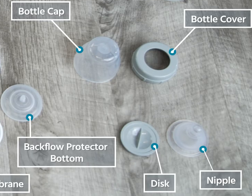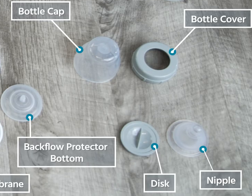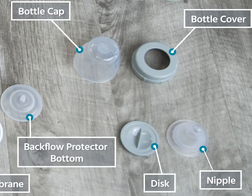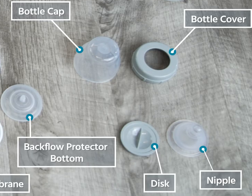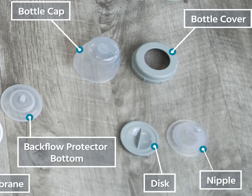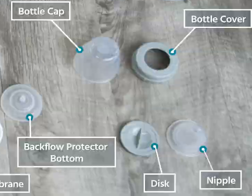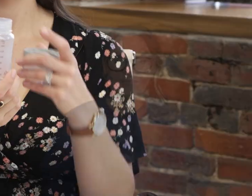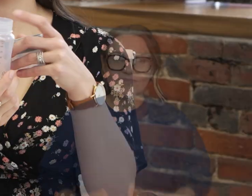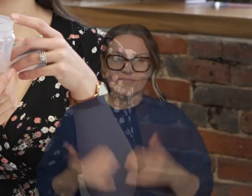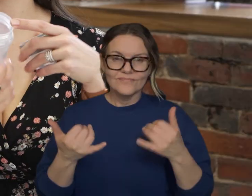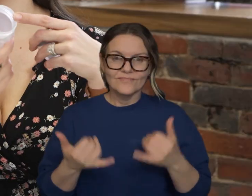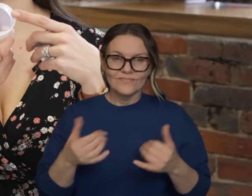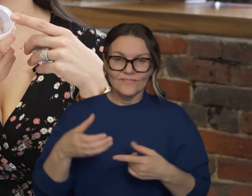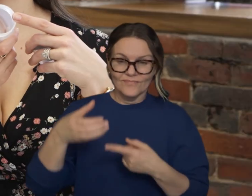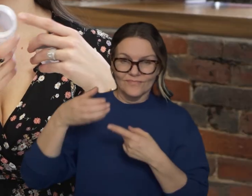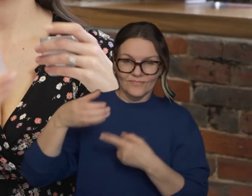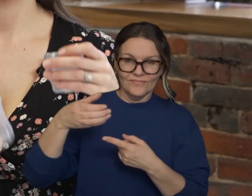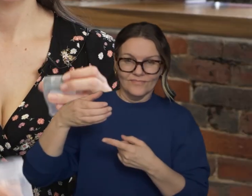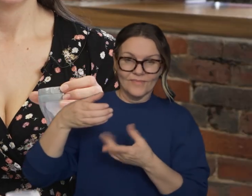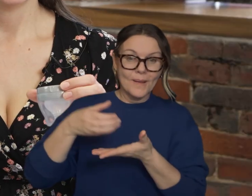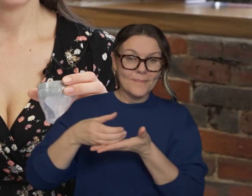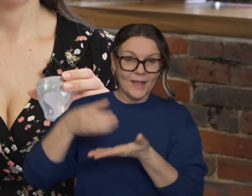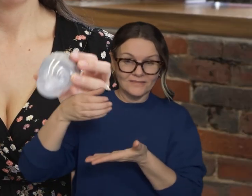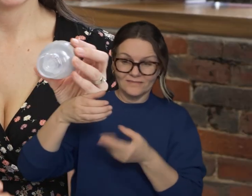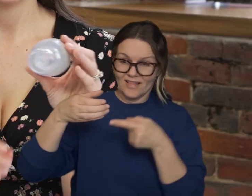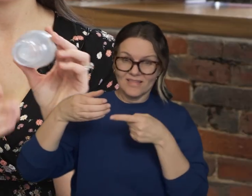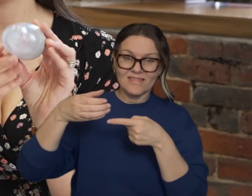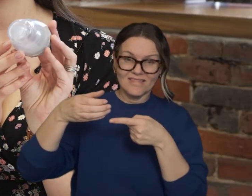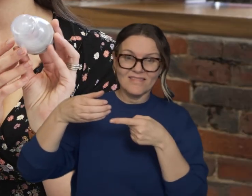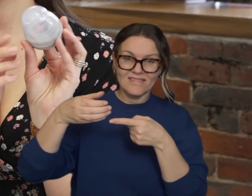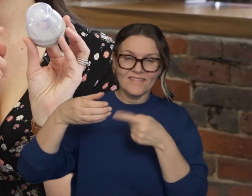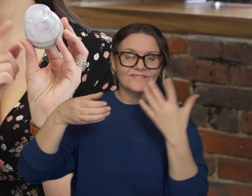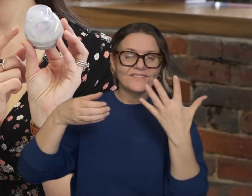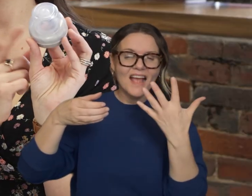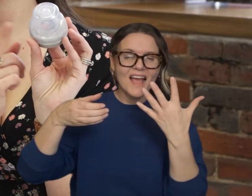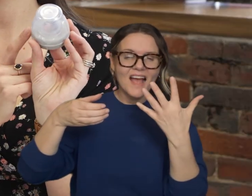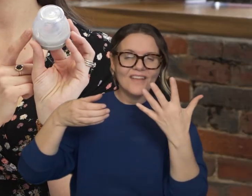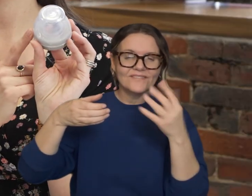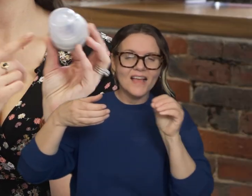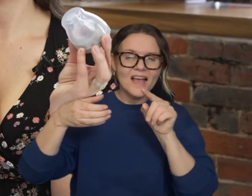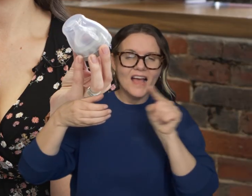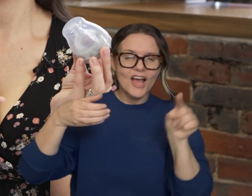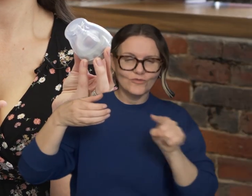in the kit and it is a wide neck now wide neck matters because there is a nipple they provide